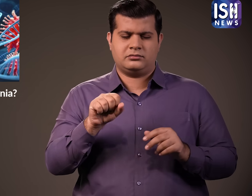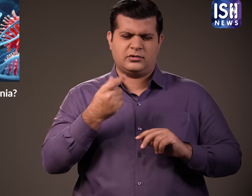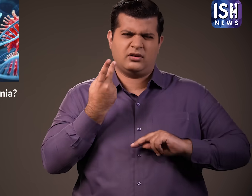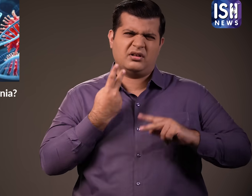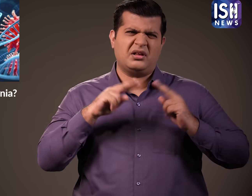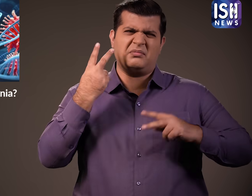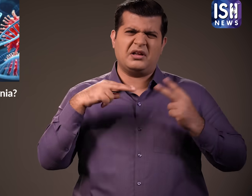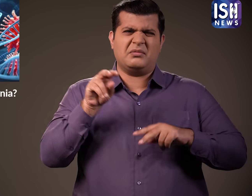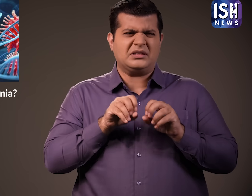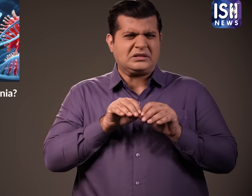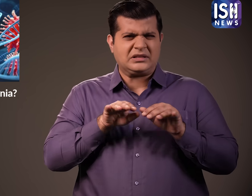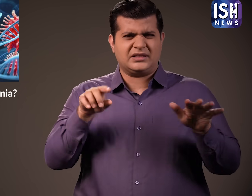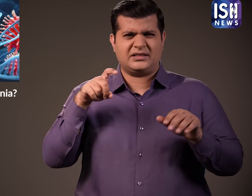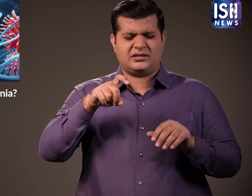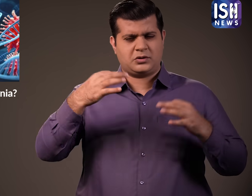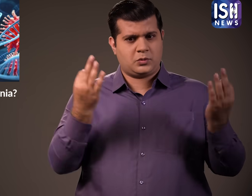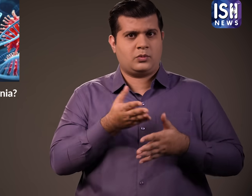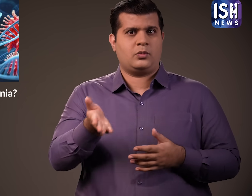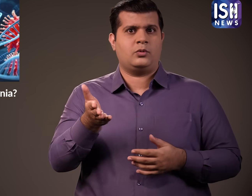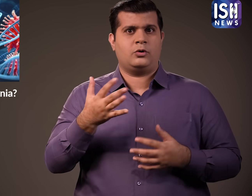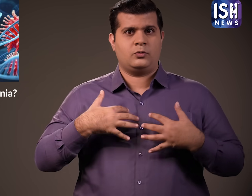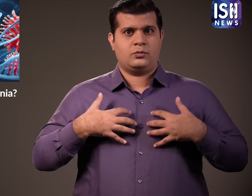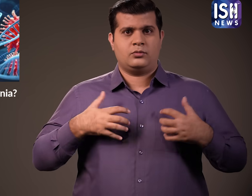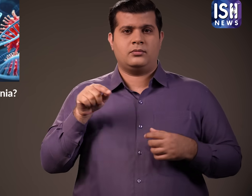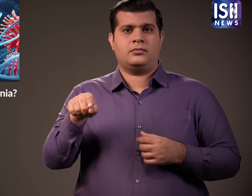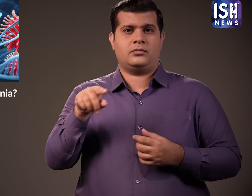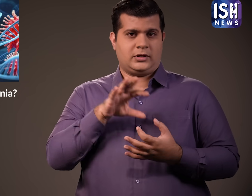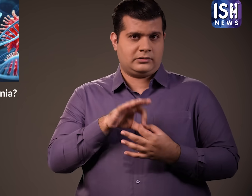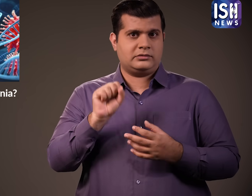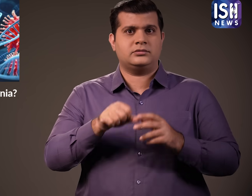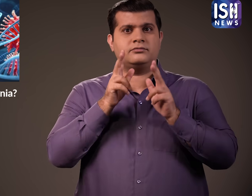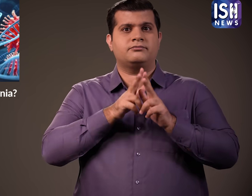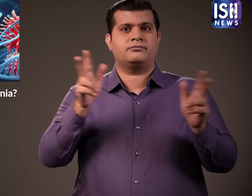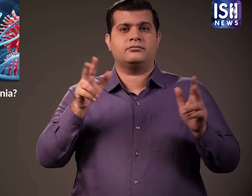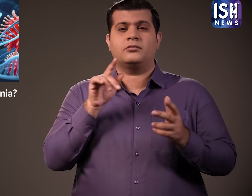and disclosed the rise and widespread of a new respiratory disease in the country.